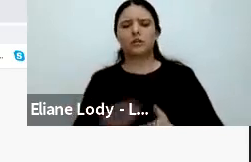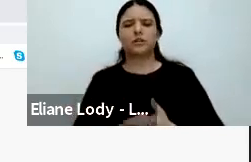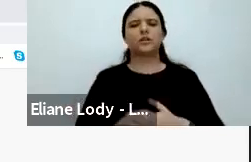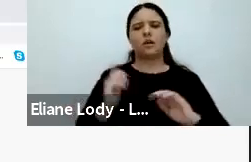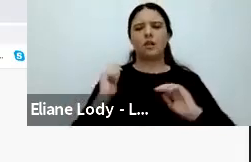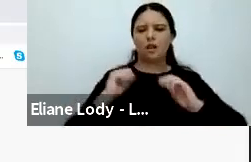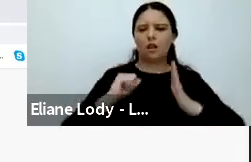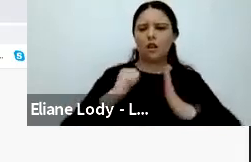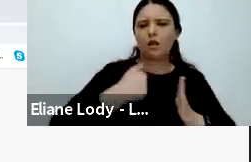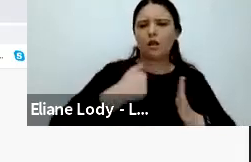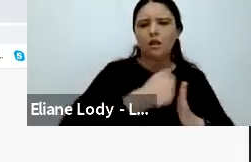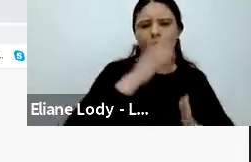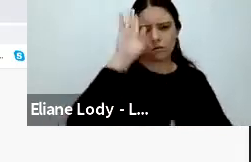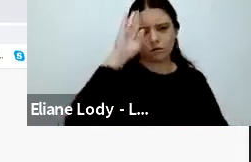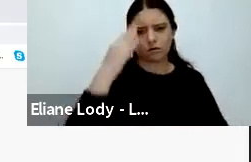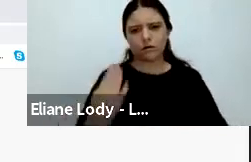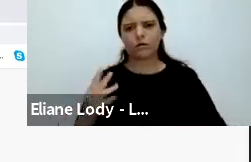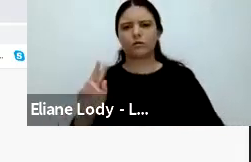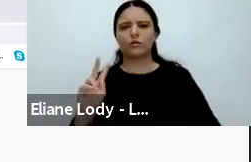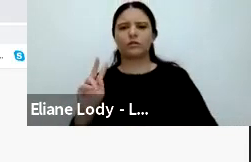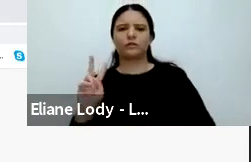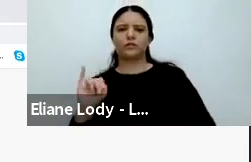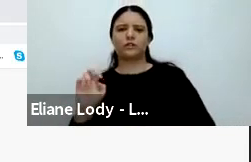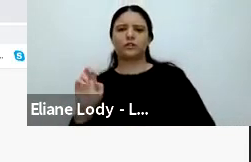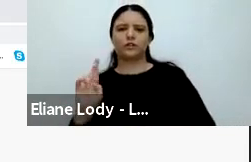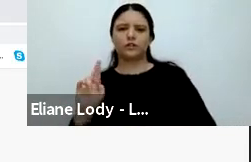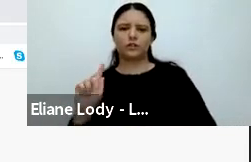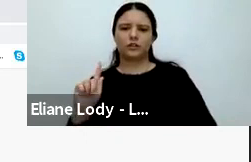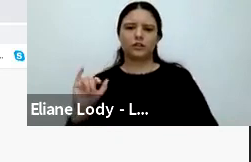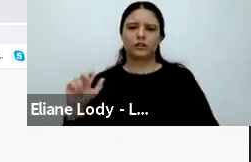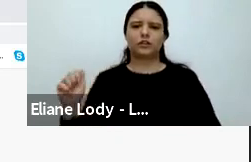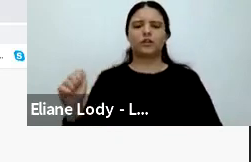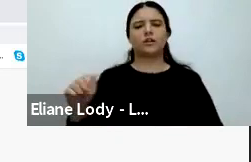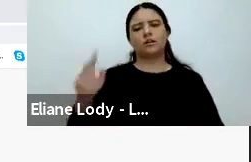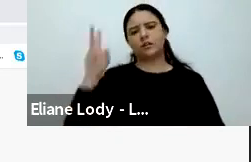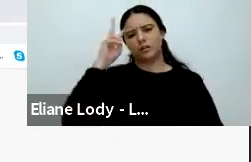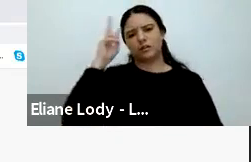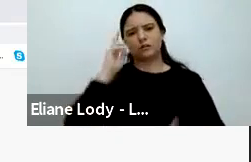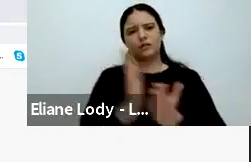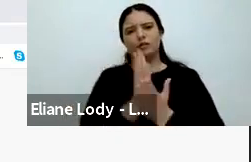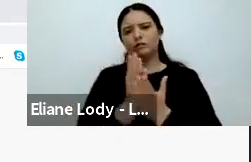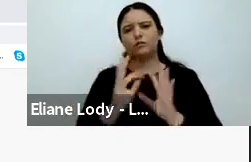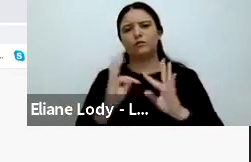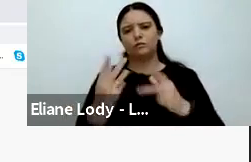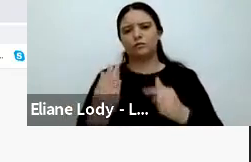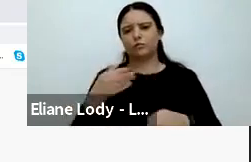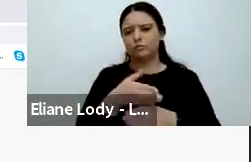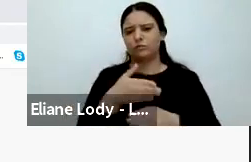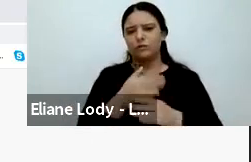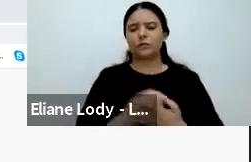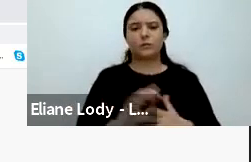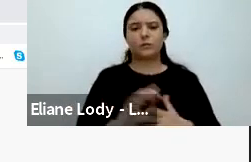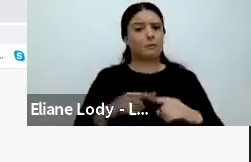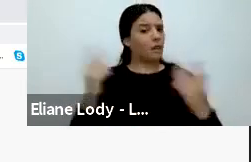for fighting for the honor of Virginia. And that was all in all of our history books. turns Turns out that all Turns out that all of that is